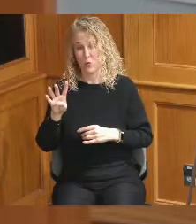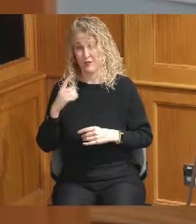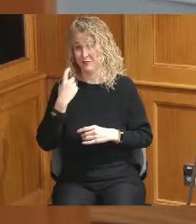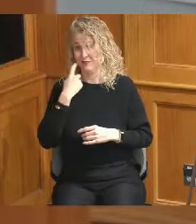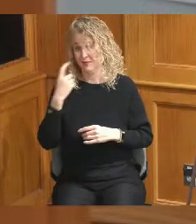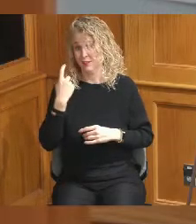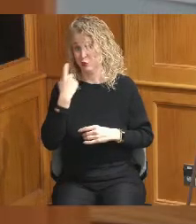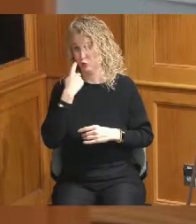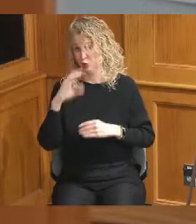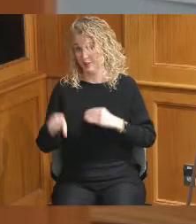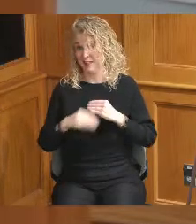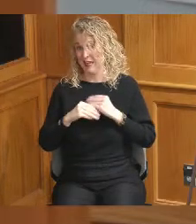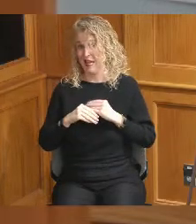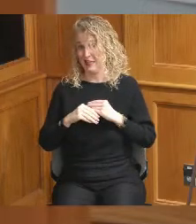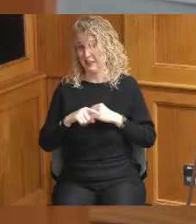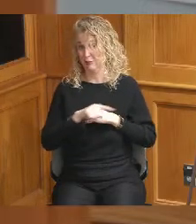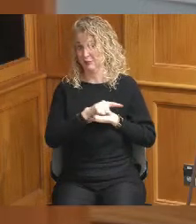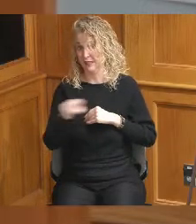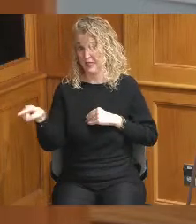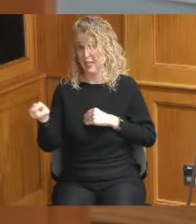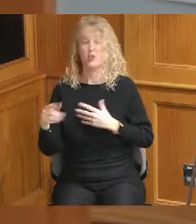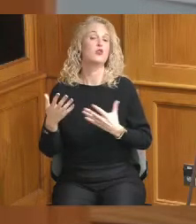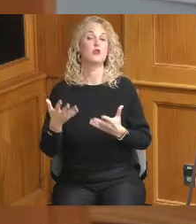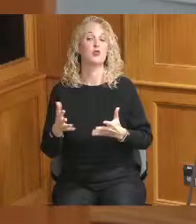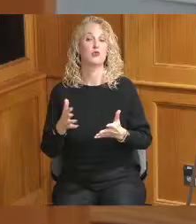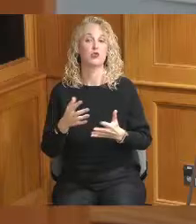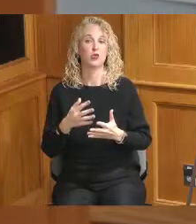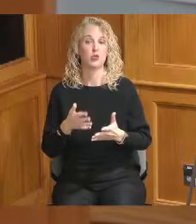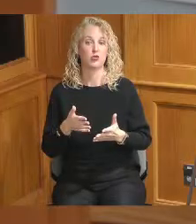the you all had some additional ARP of money that had had not been allocated you wanted to